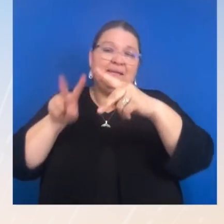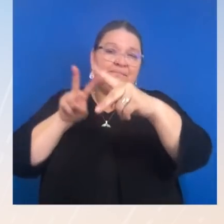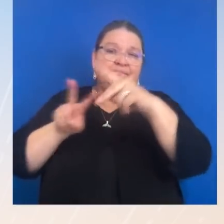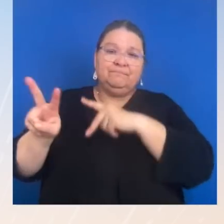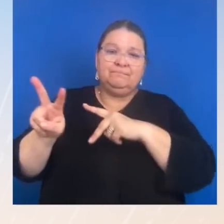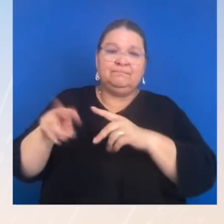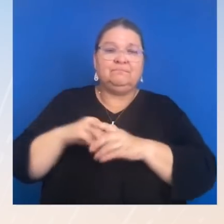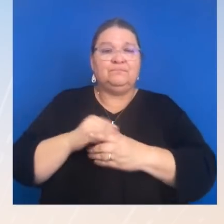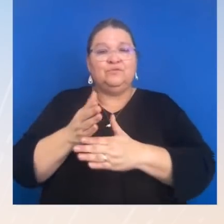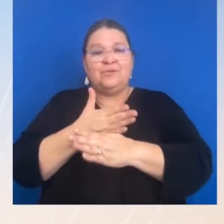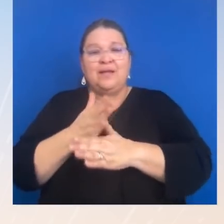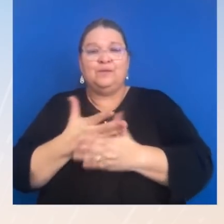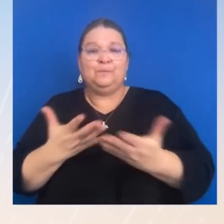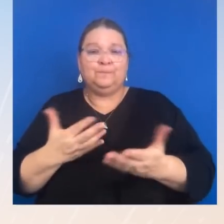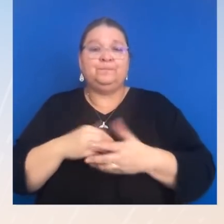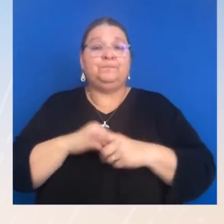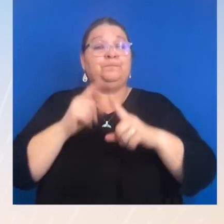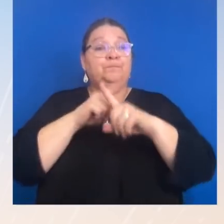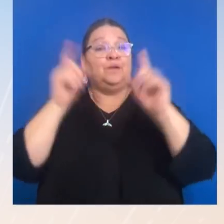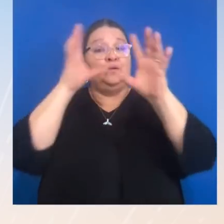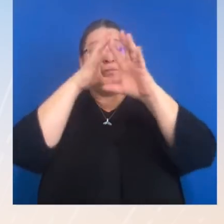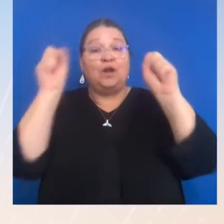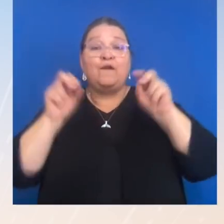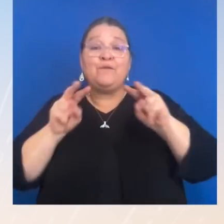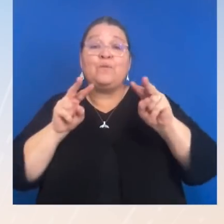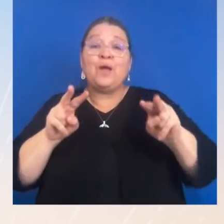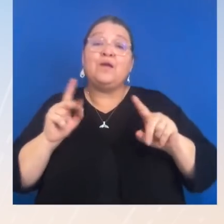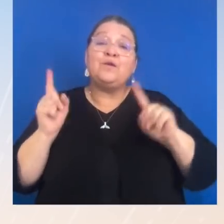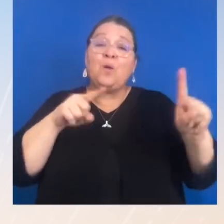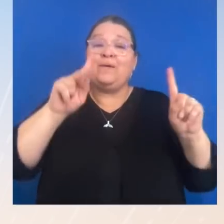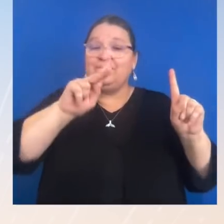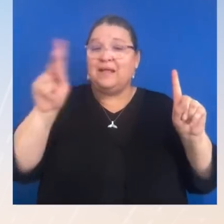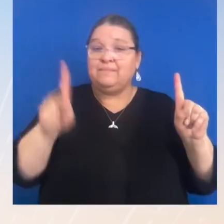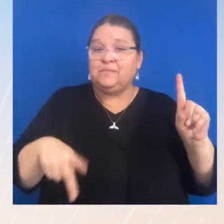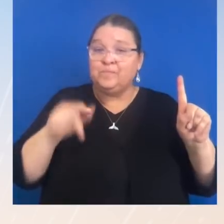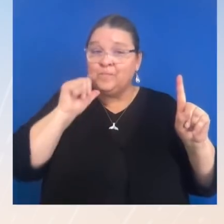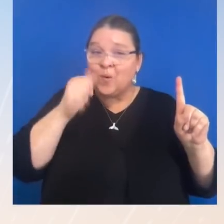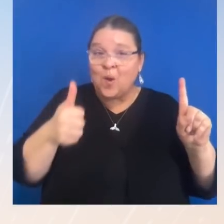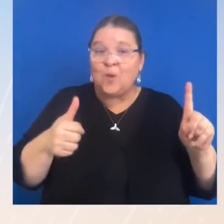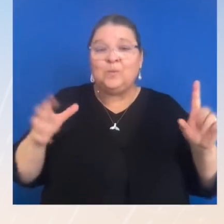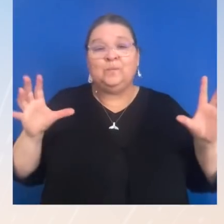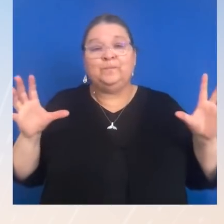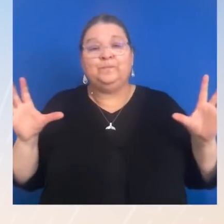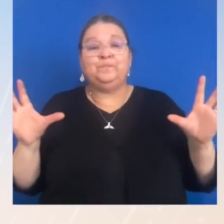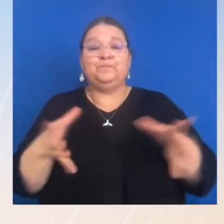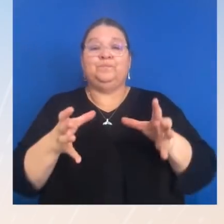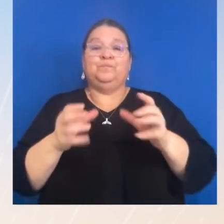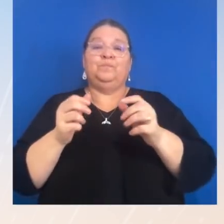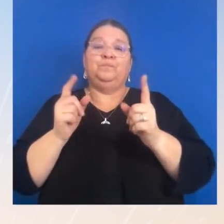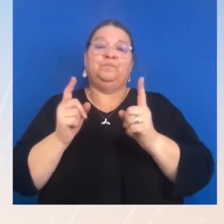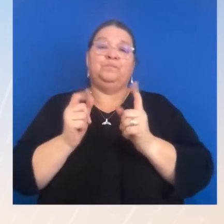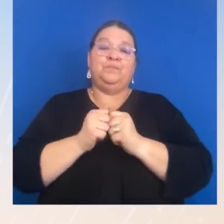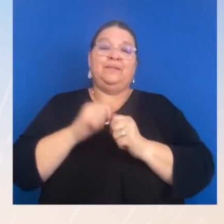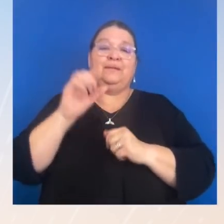tomorrow to speak with the caucus. I'm sure we can get you all something on that later this afternoon. Thanks, everyone.